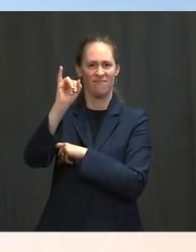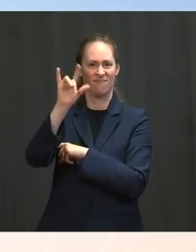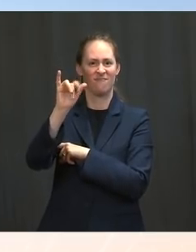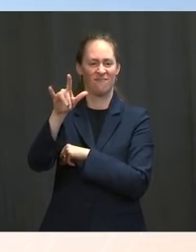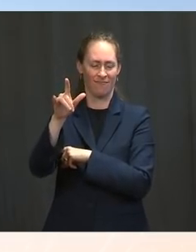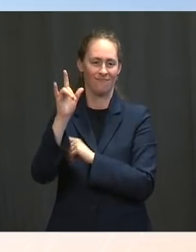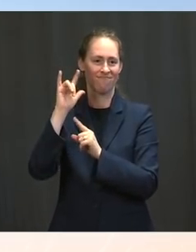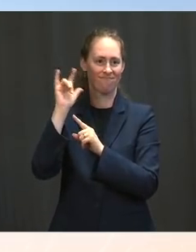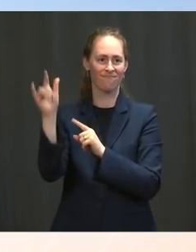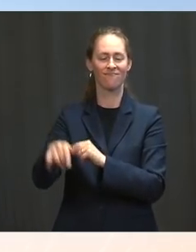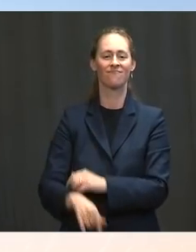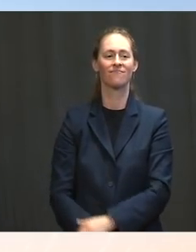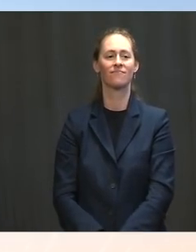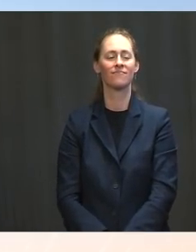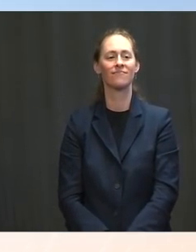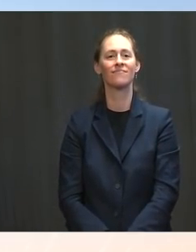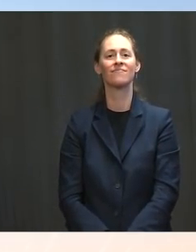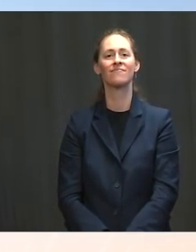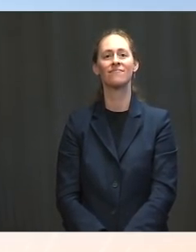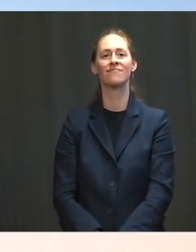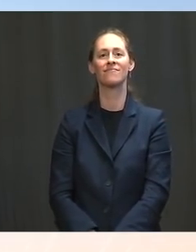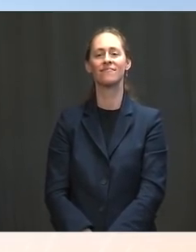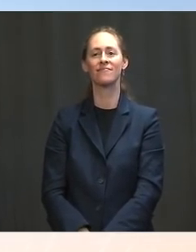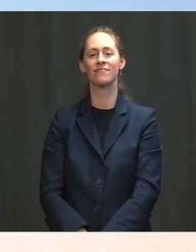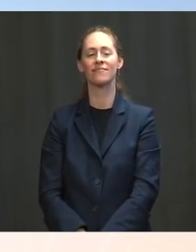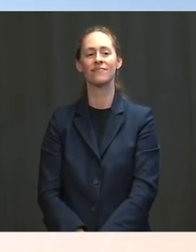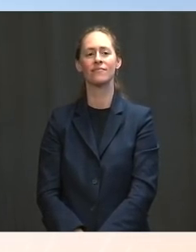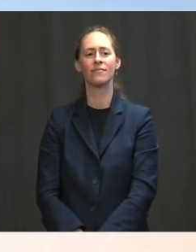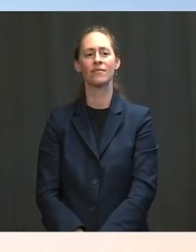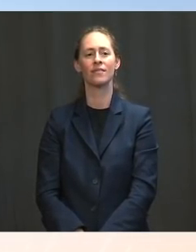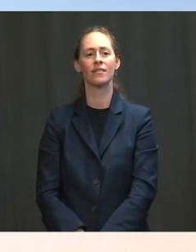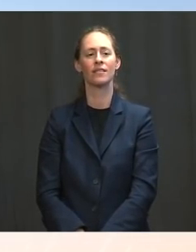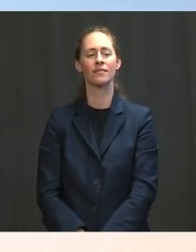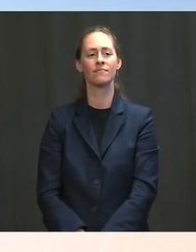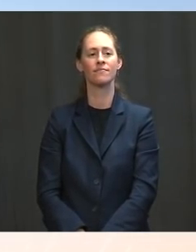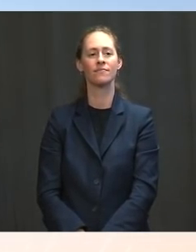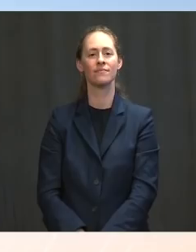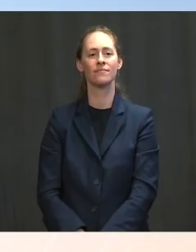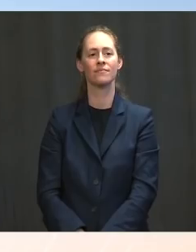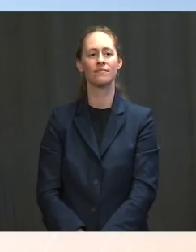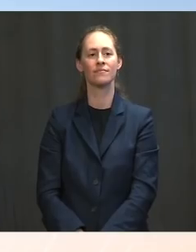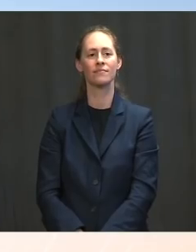before the Illinois primaries. So, Crystal Lake is really tough political turf for Democrats.